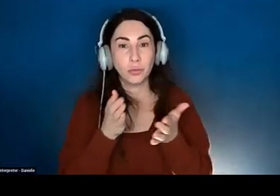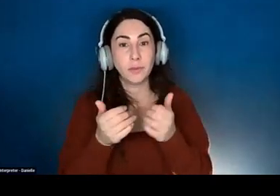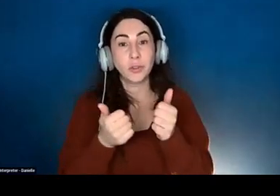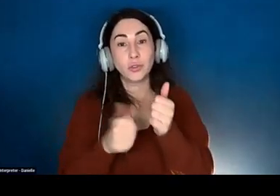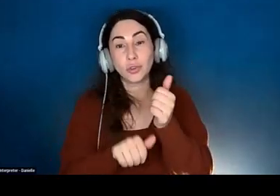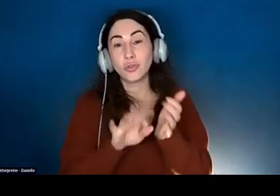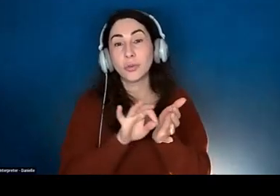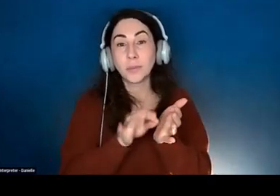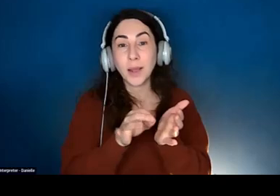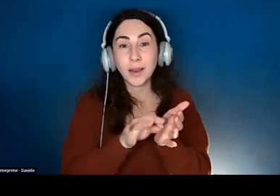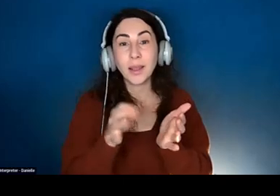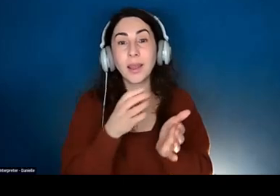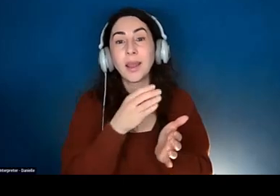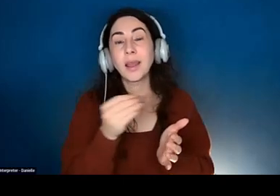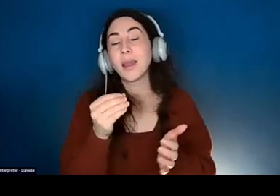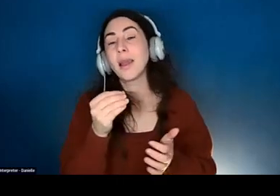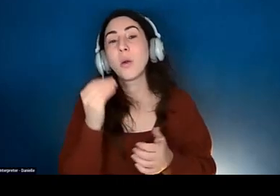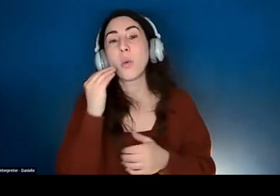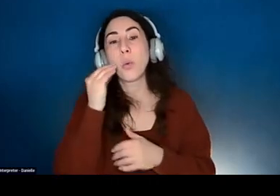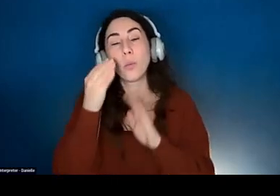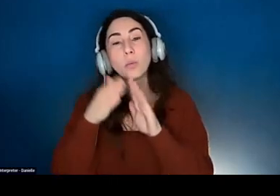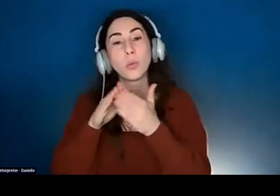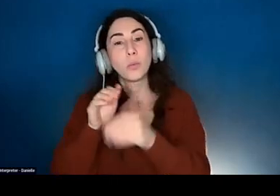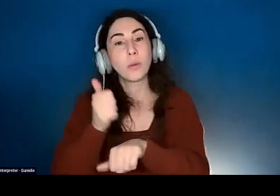and community based services are unfortunately